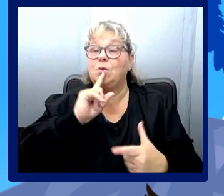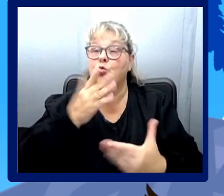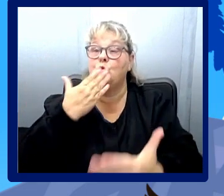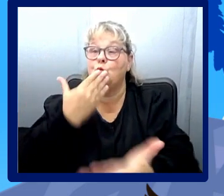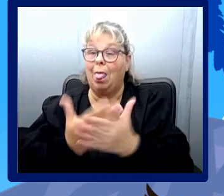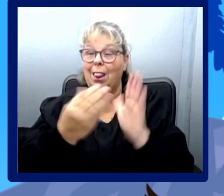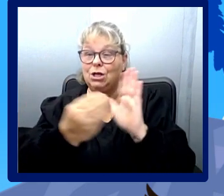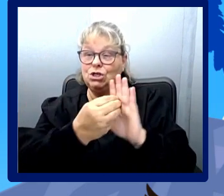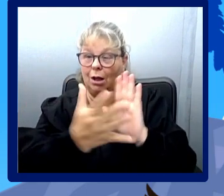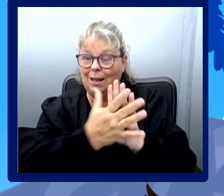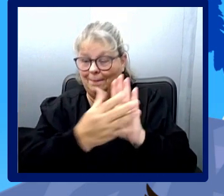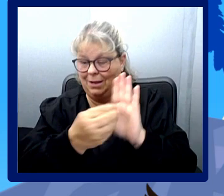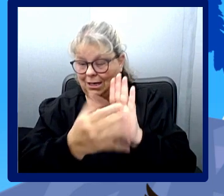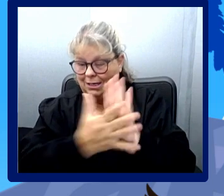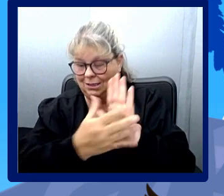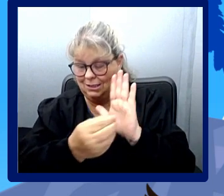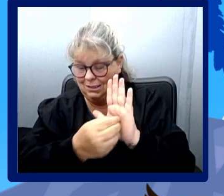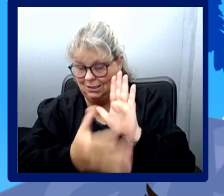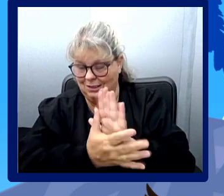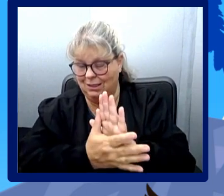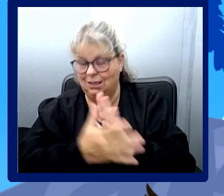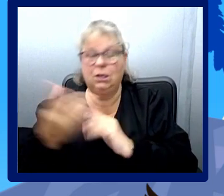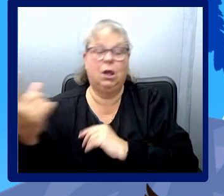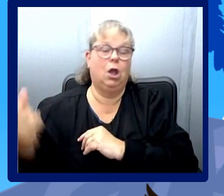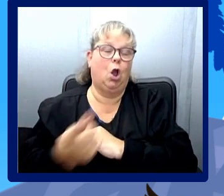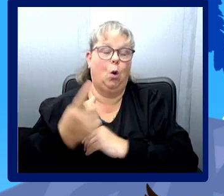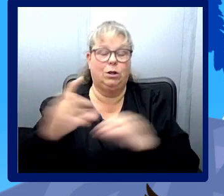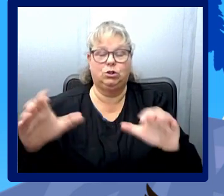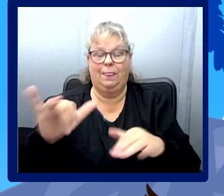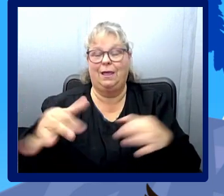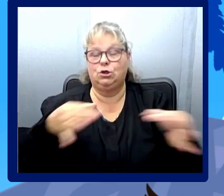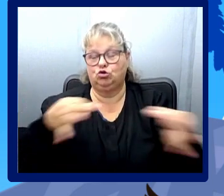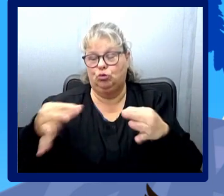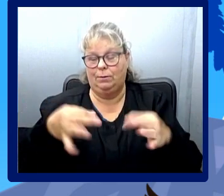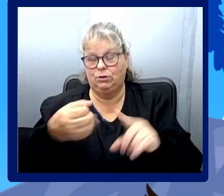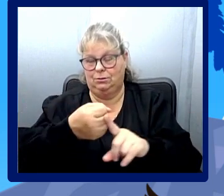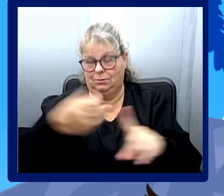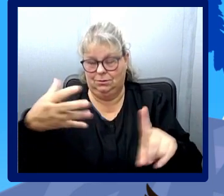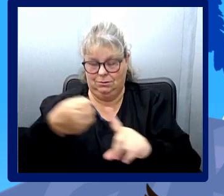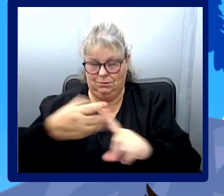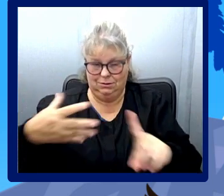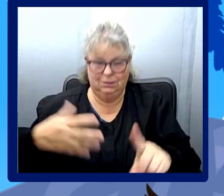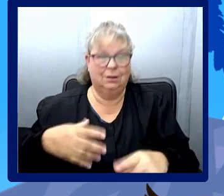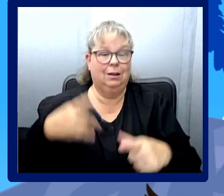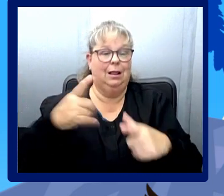and so it's default. We're always able to have the title in it.